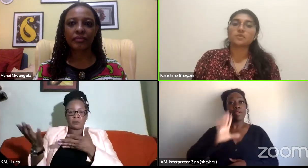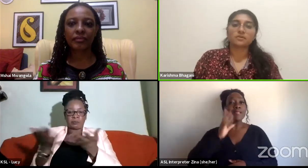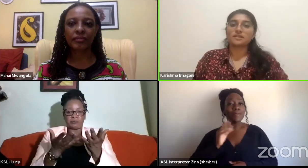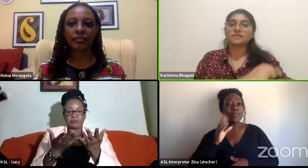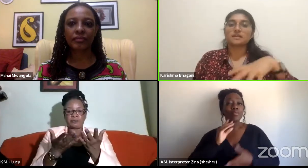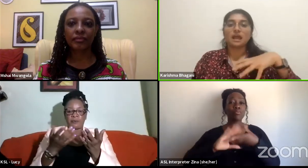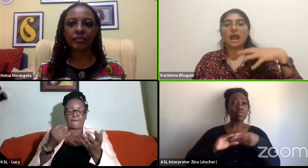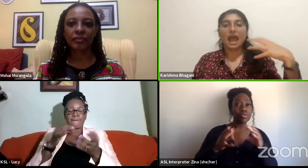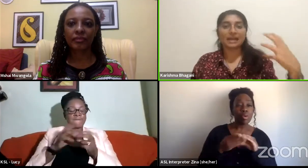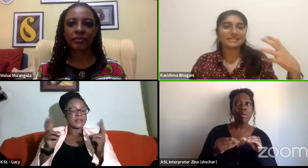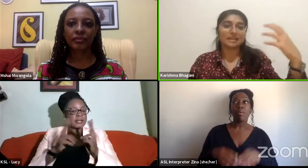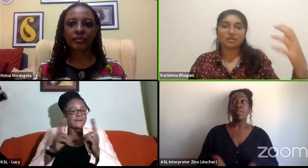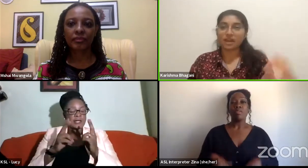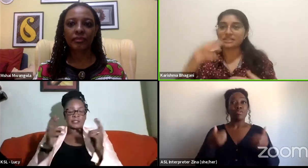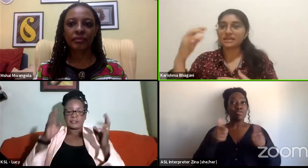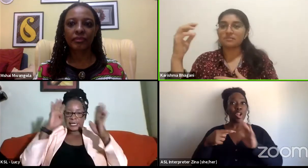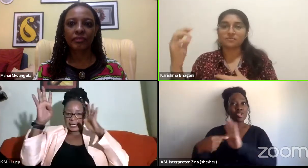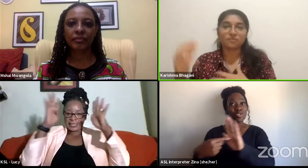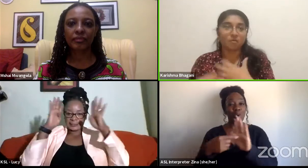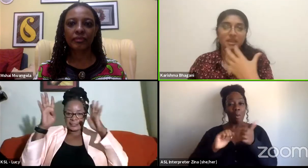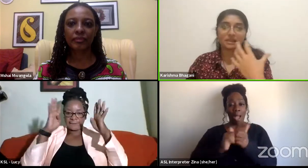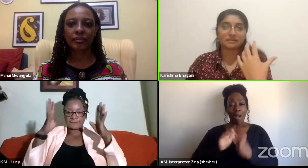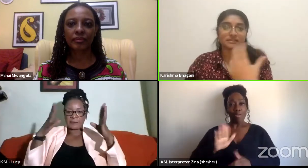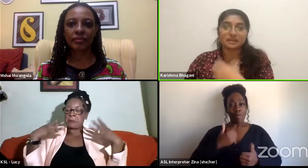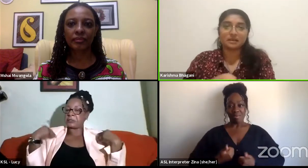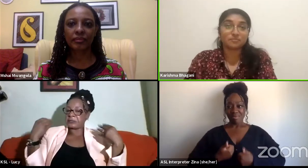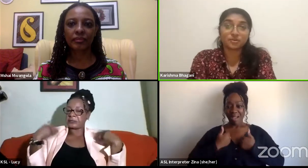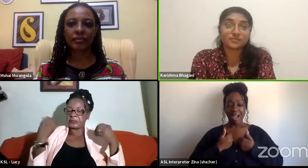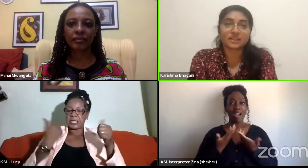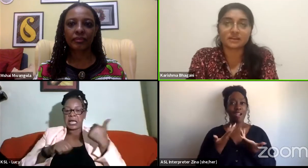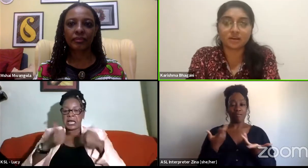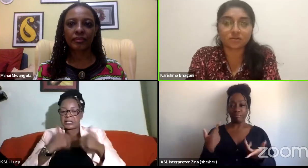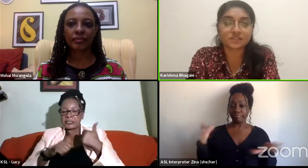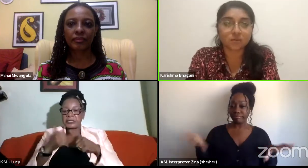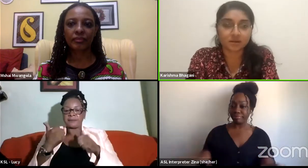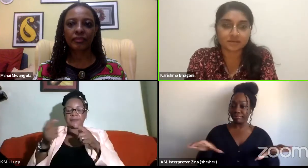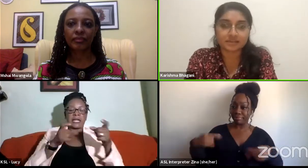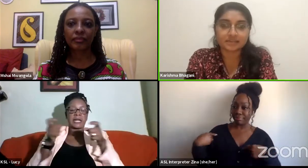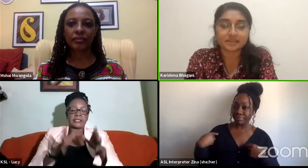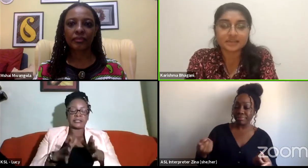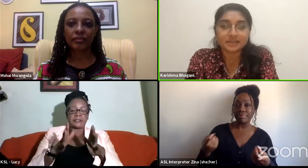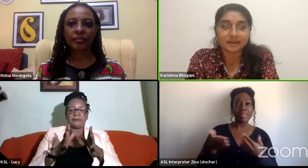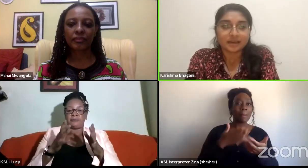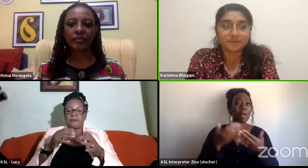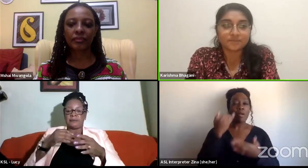whether it's in acting, directing, performing, producing across the continent.